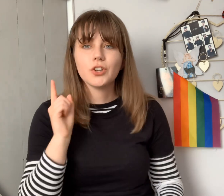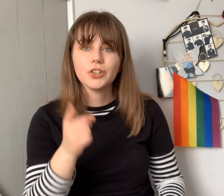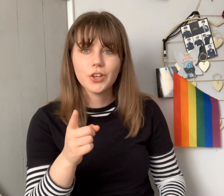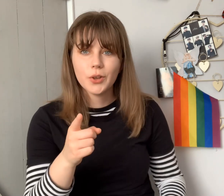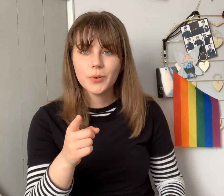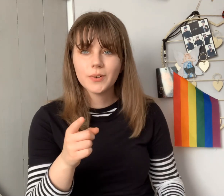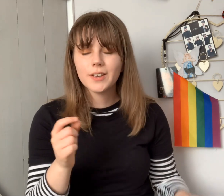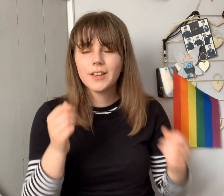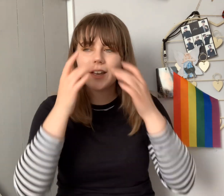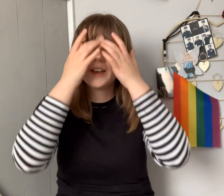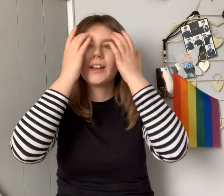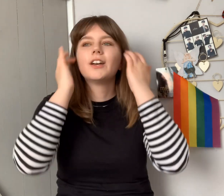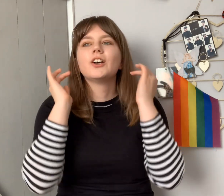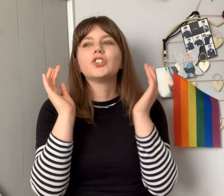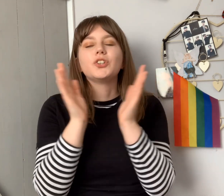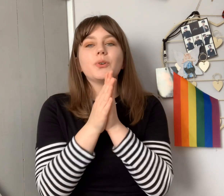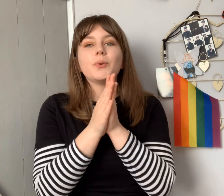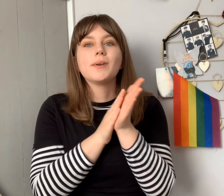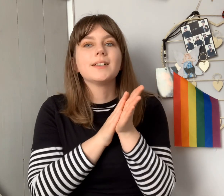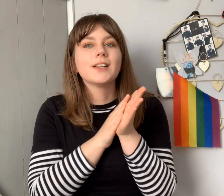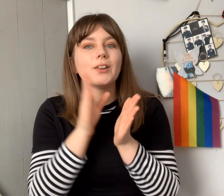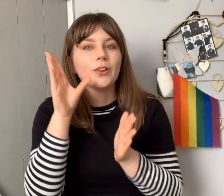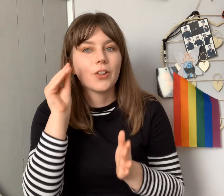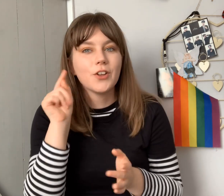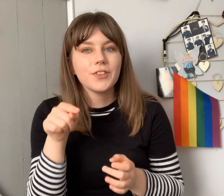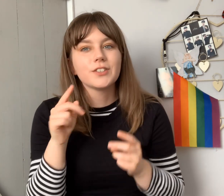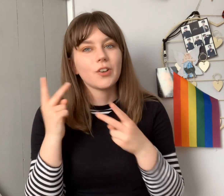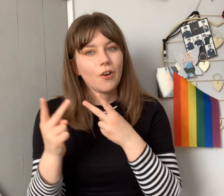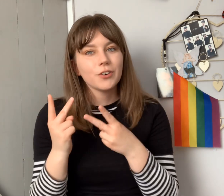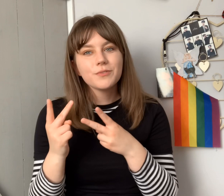YOU! To learn this song